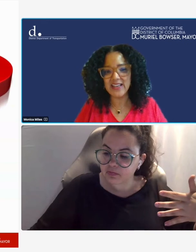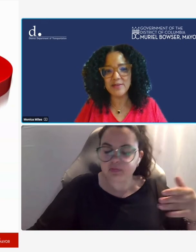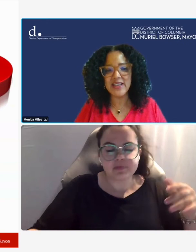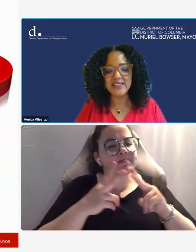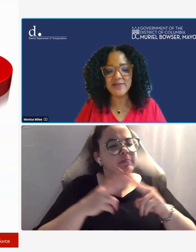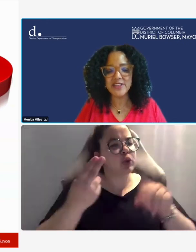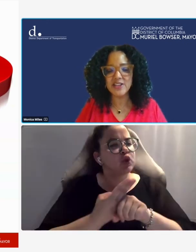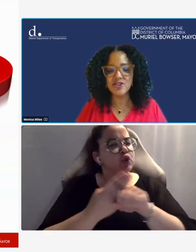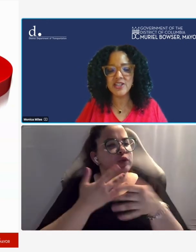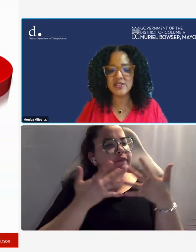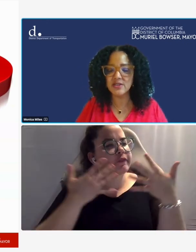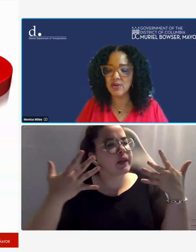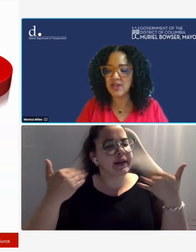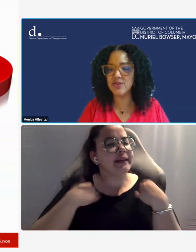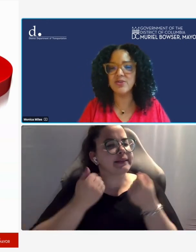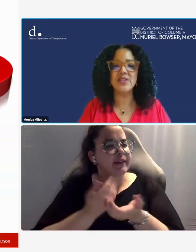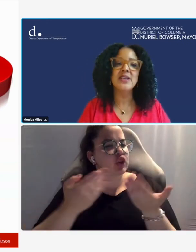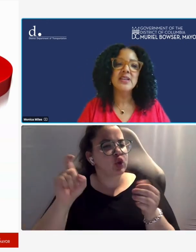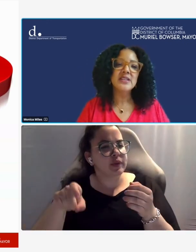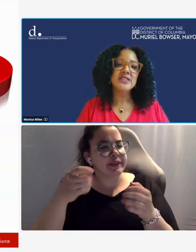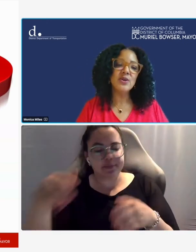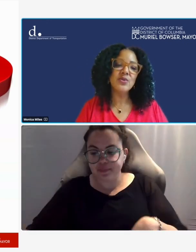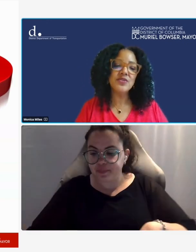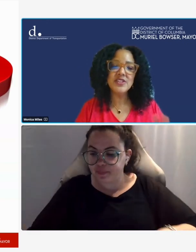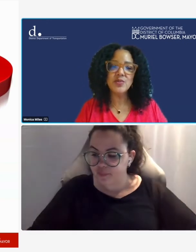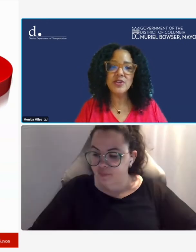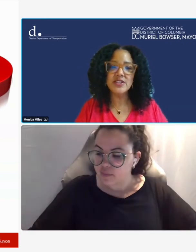and it has everything that you need to know how to use it so this is what you're going to see you're